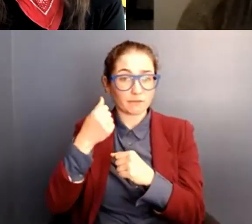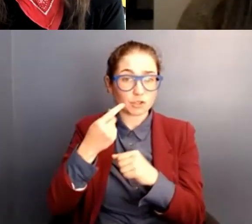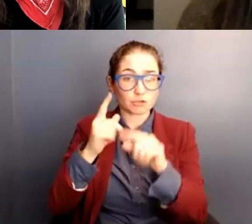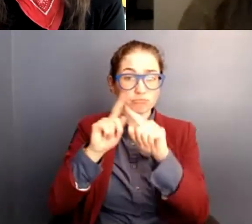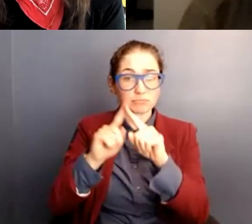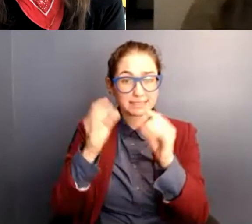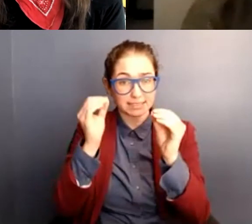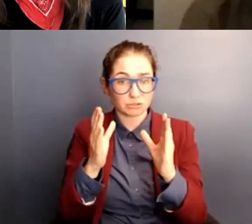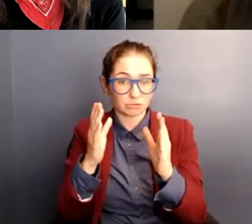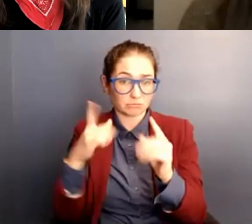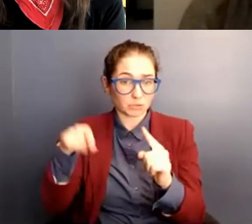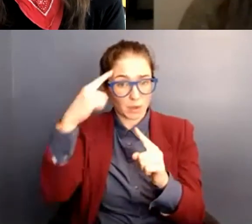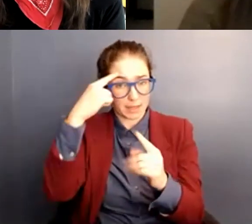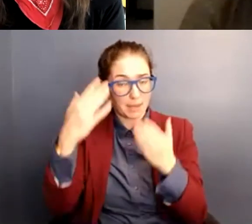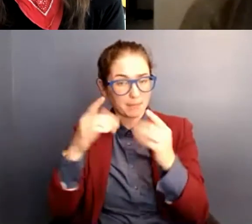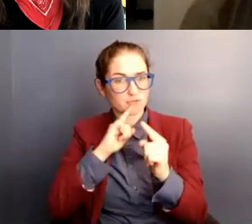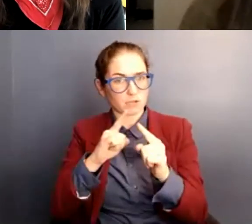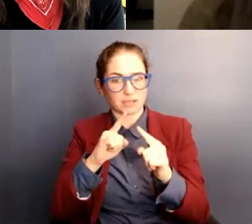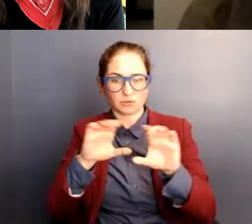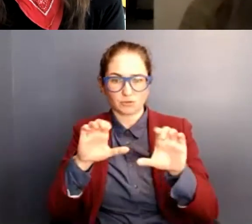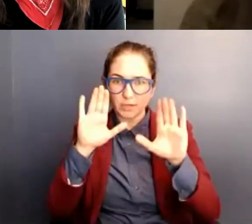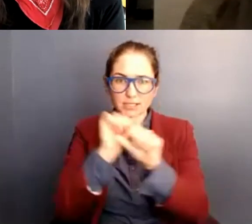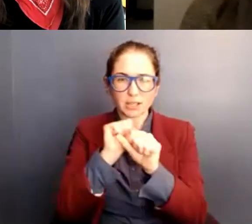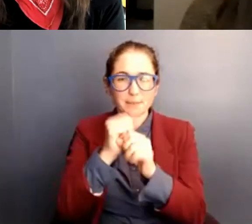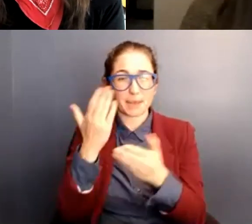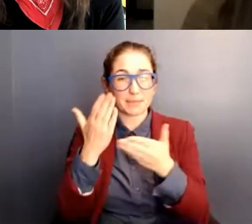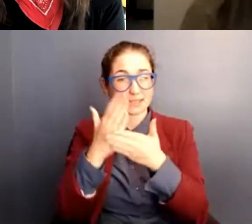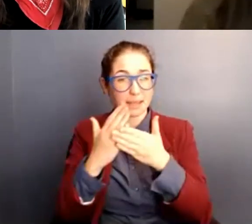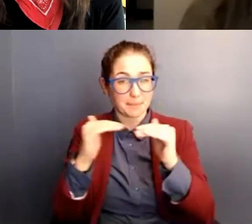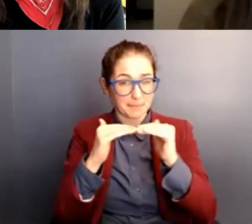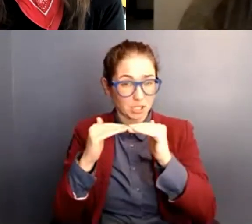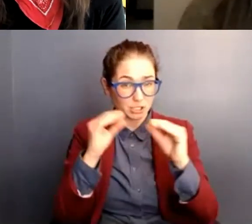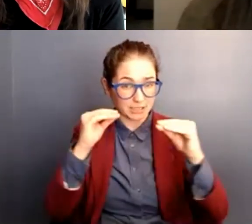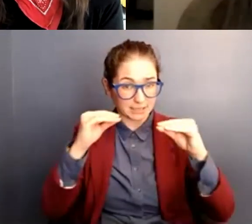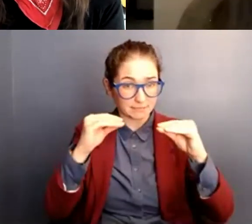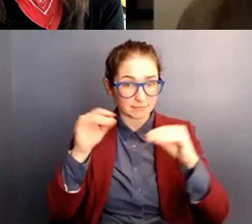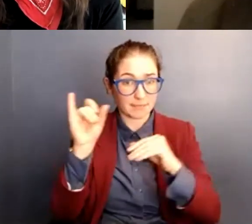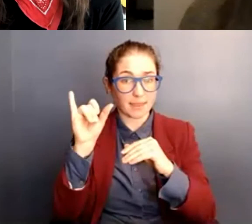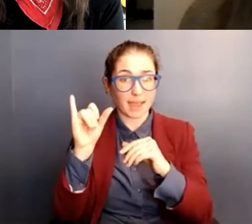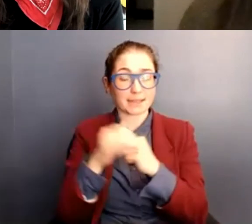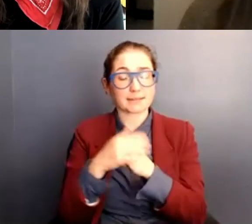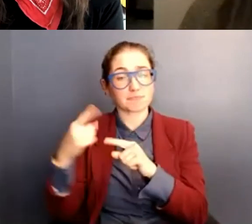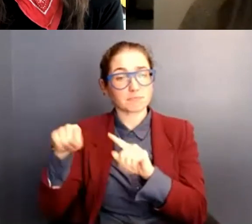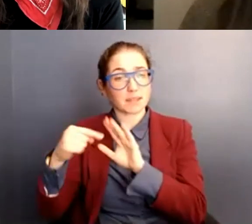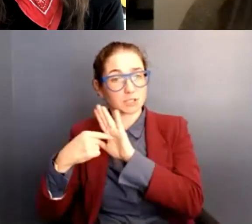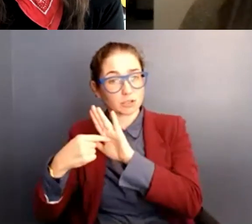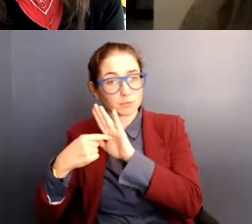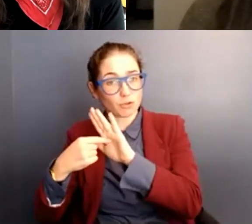you think exemplify this, having them do some peer teaching. So having them demonstrate and model some of the ways that they're